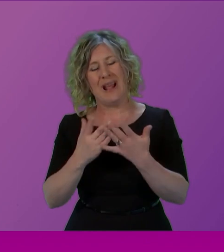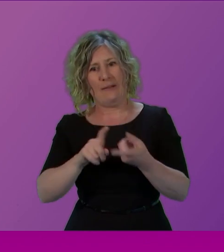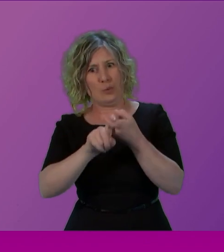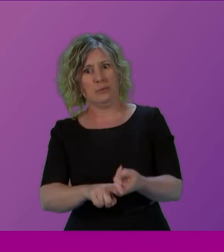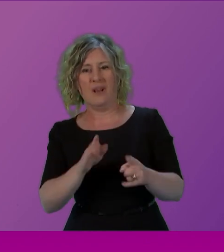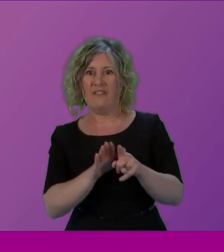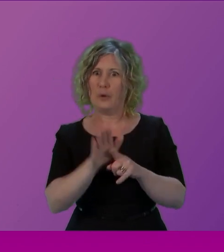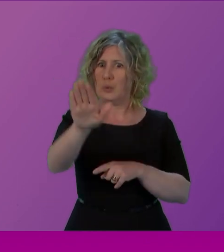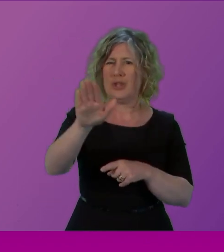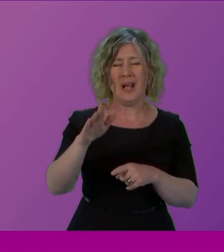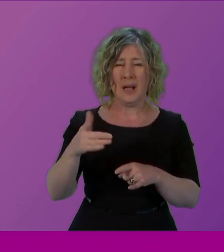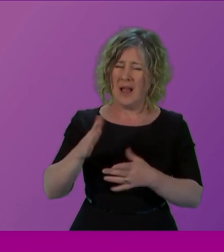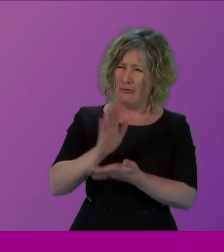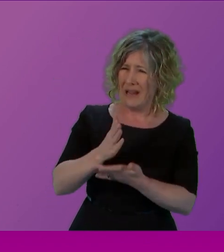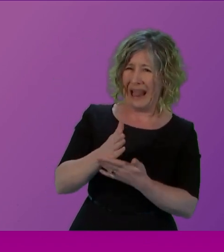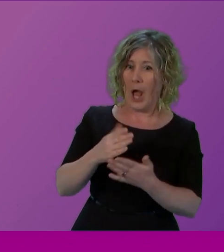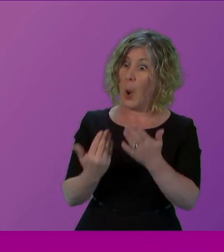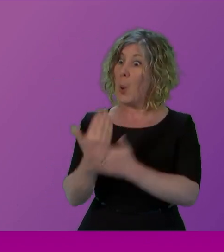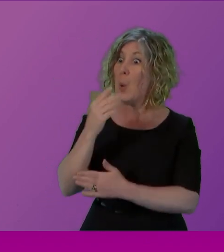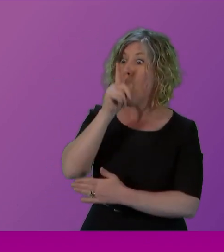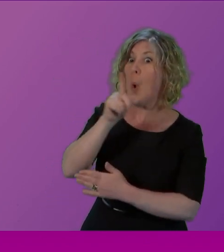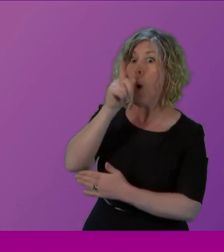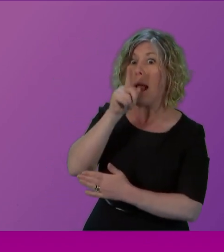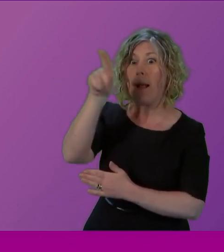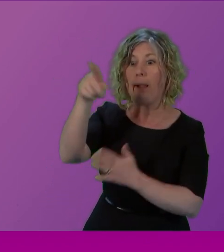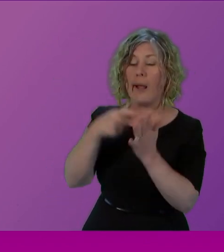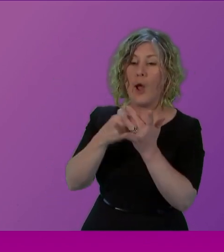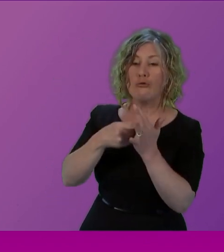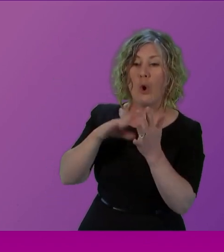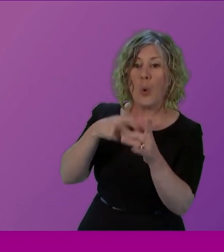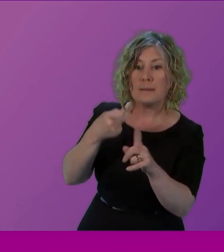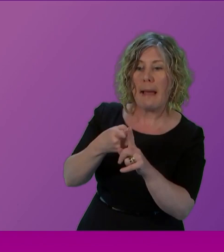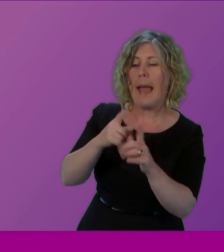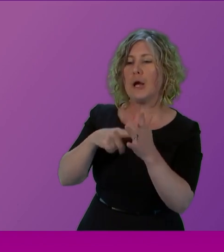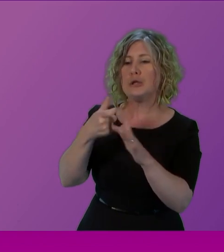more fossil fuels out of new oil fields such as Rosebank and Jackdaw?